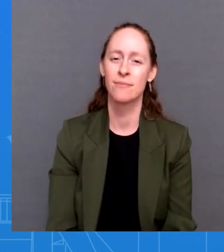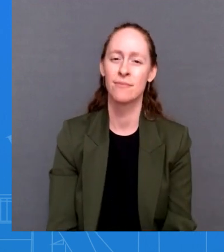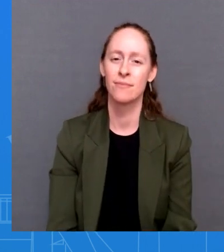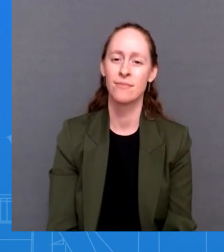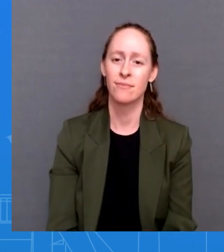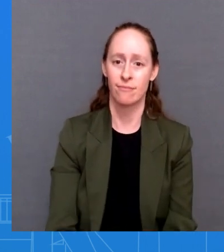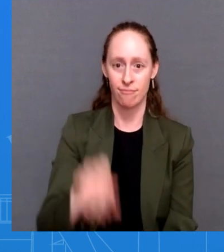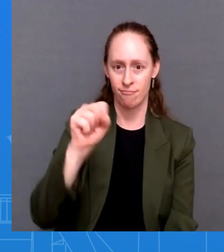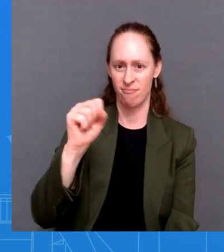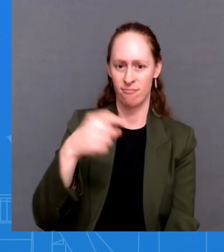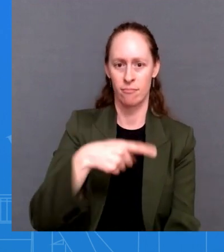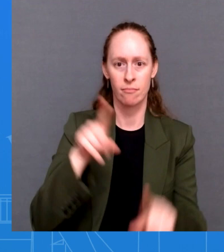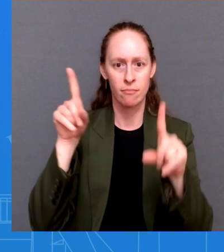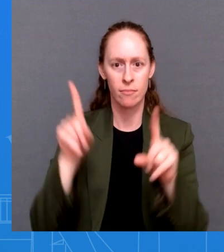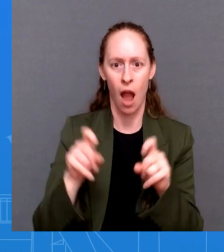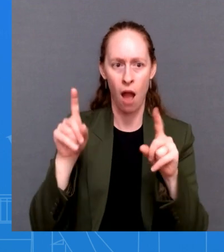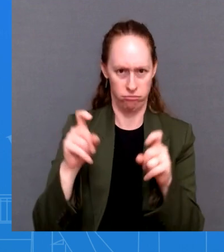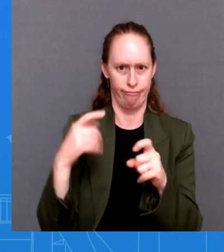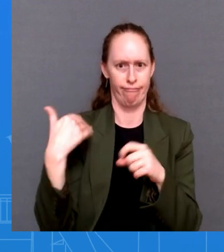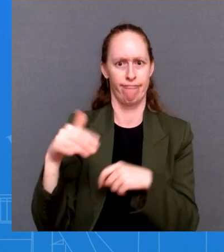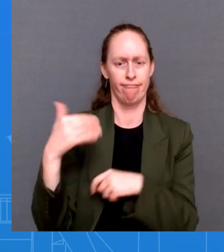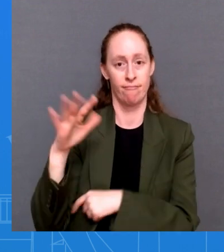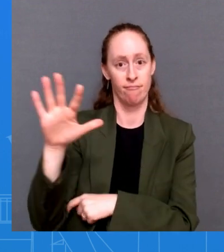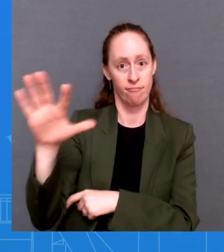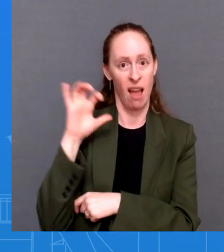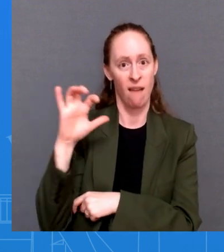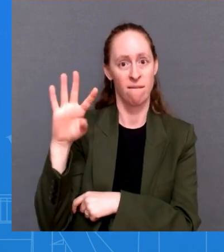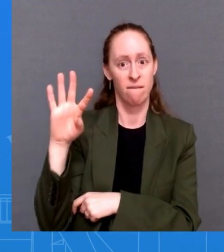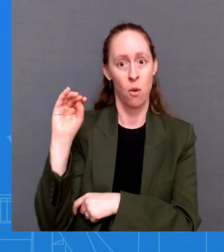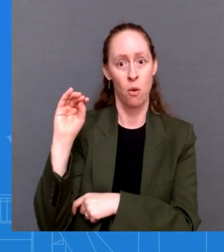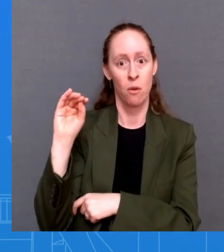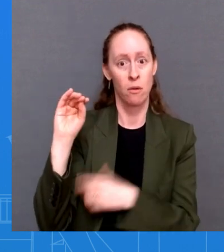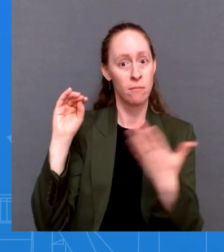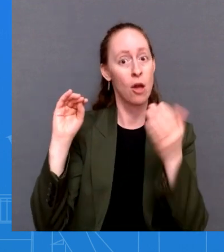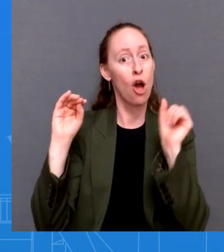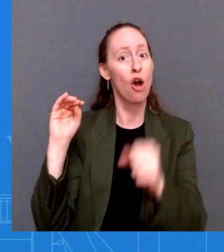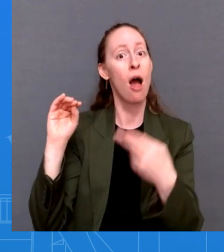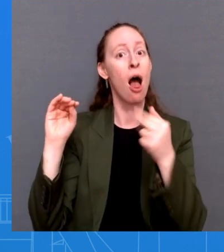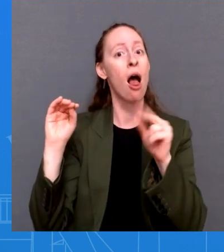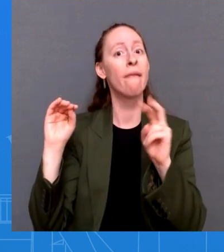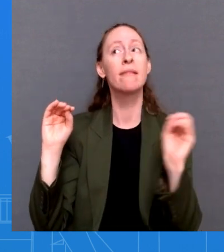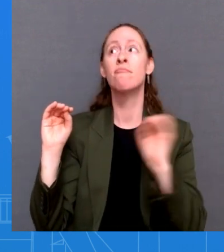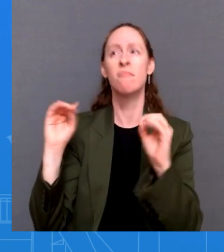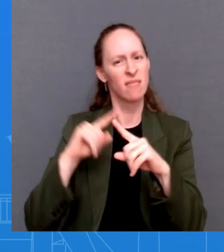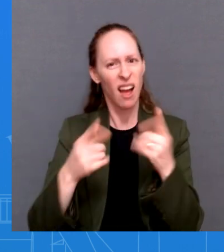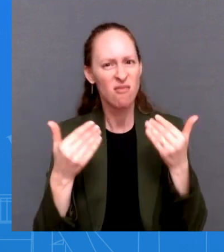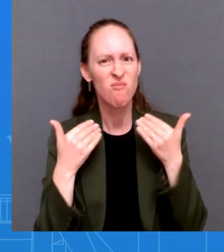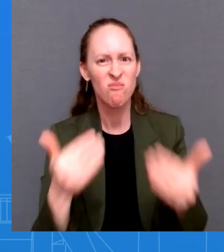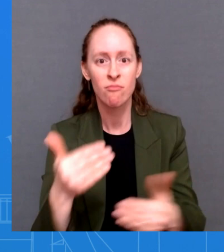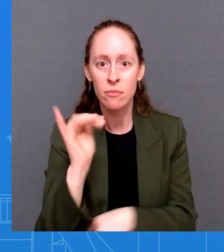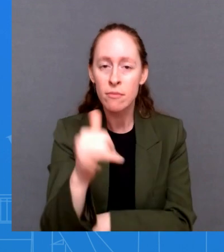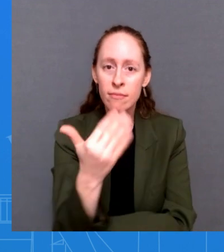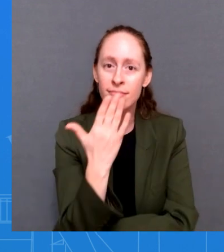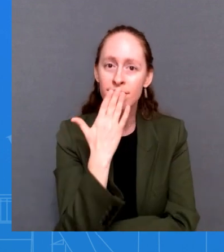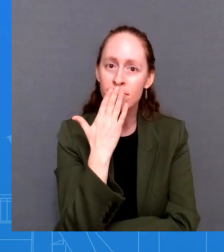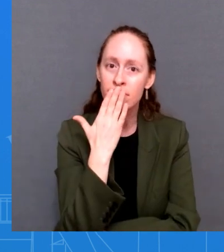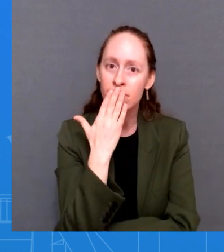not have been vaccinated, vaccinated, probably reaching a very diverse community. And so I would consider that a win.